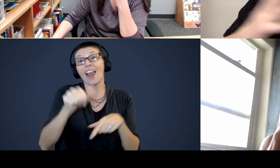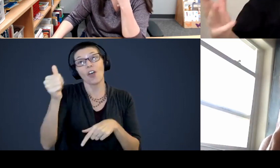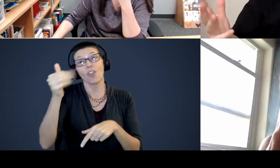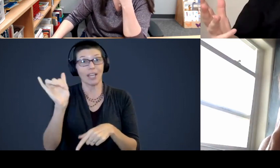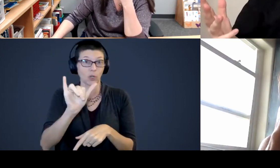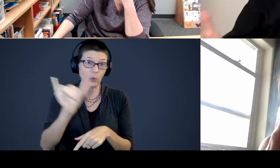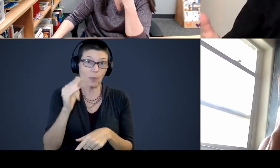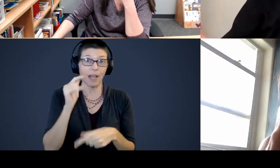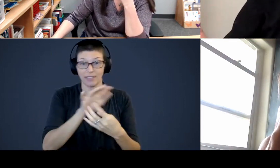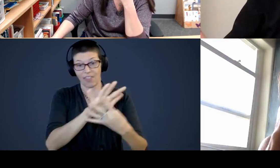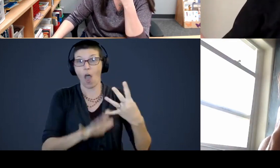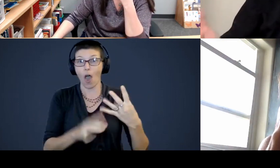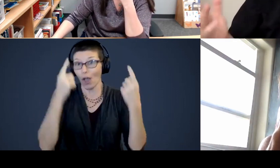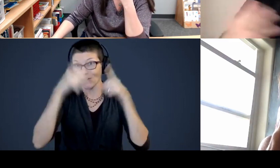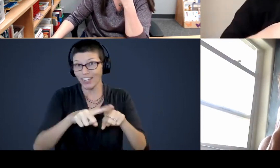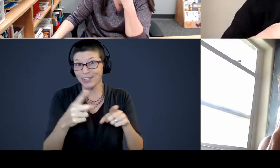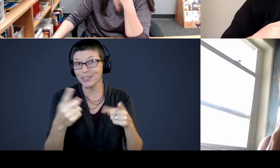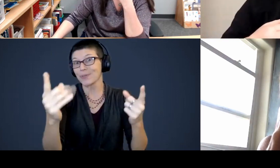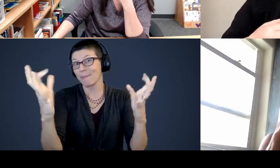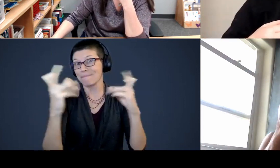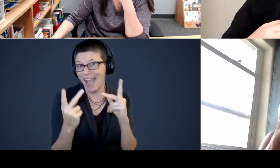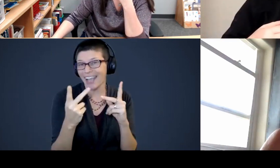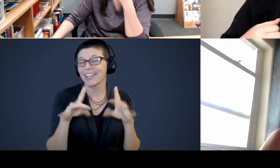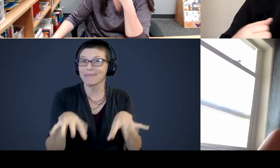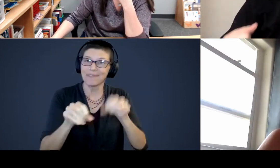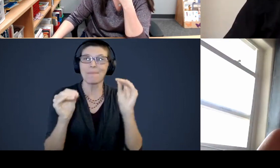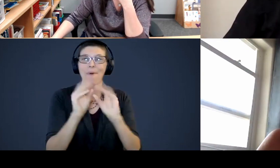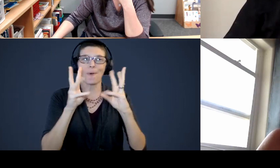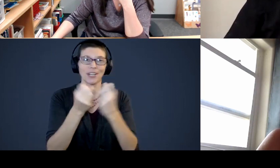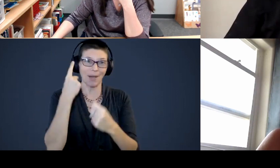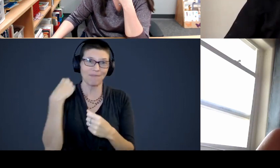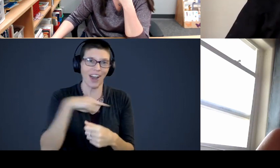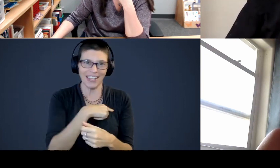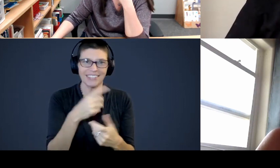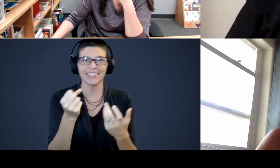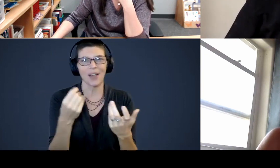have all agreed to come back and do more workshops for us. So, we're very much looking